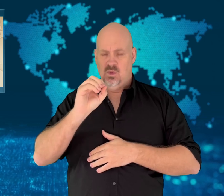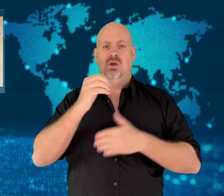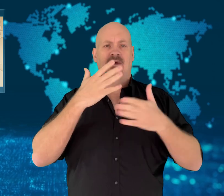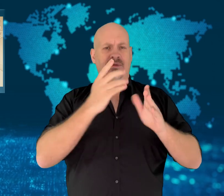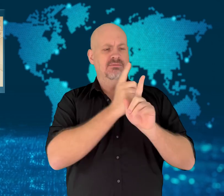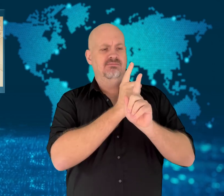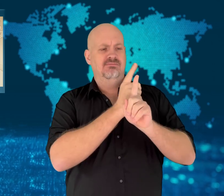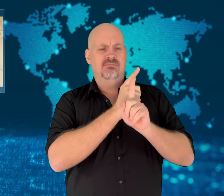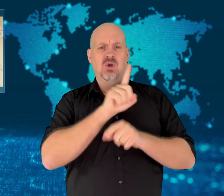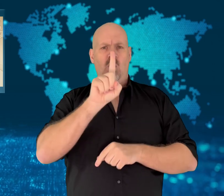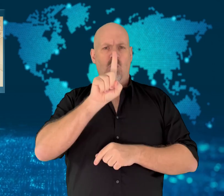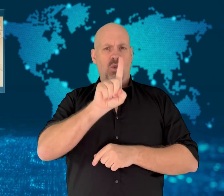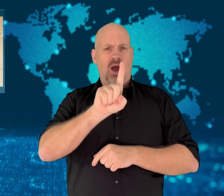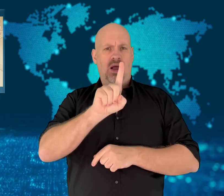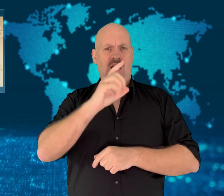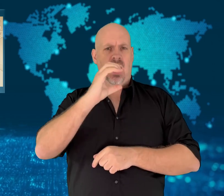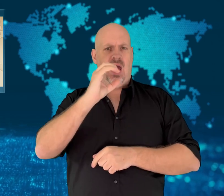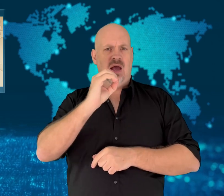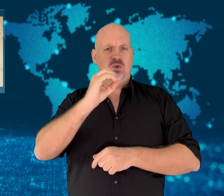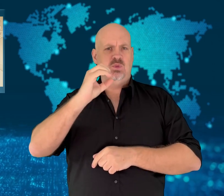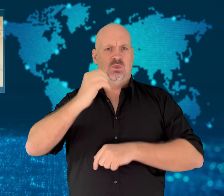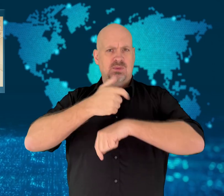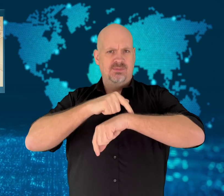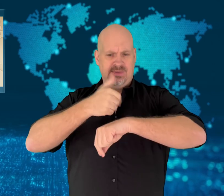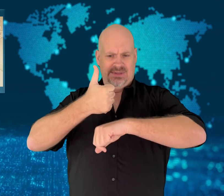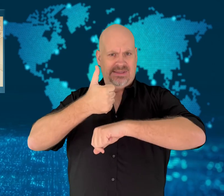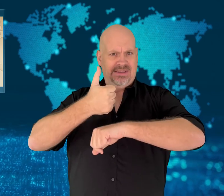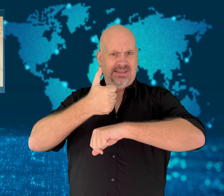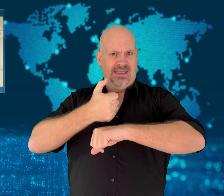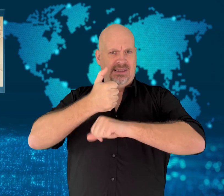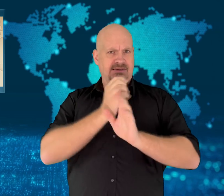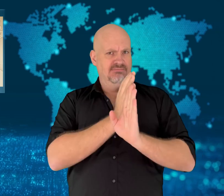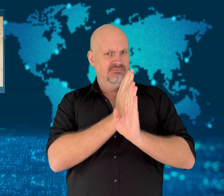moved the clock closer to midnight.